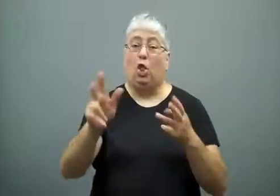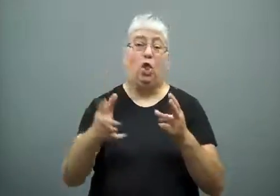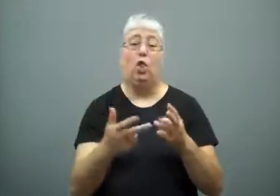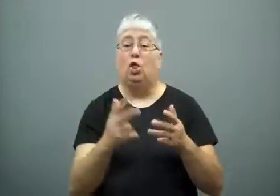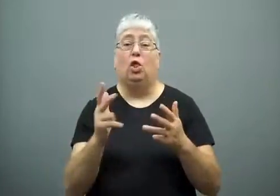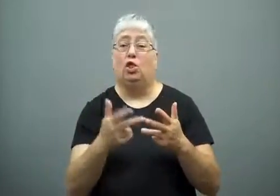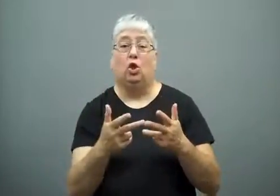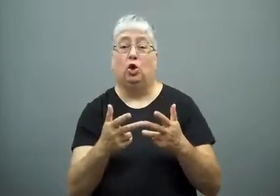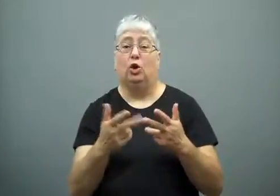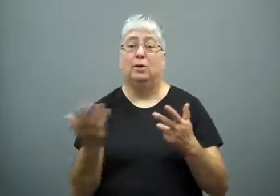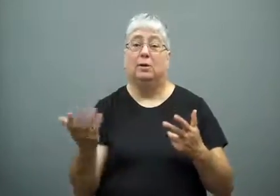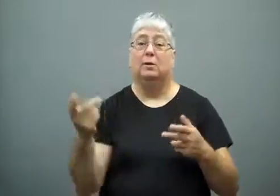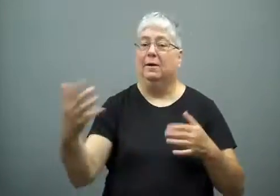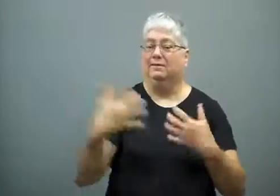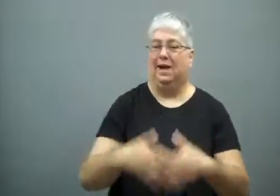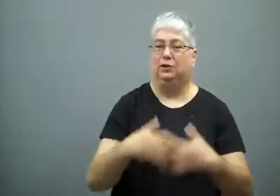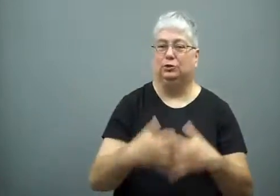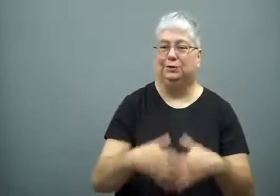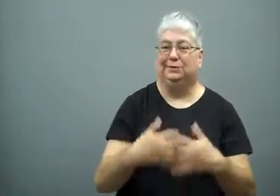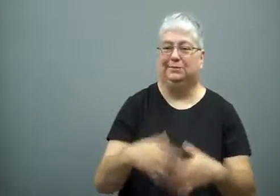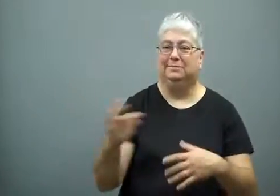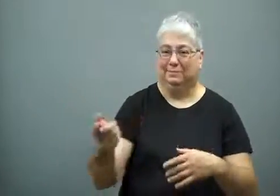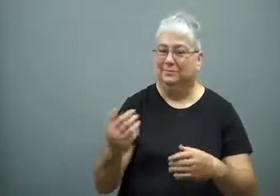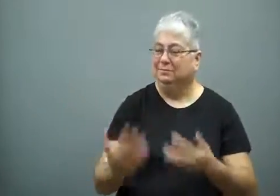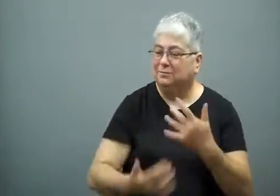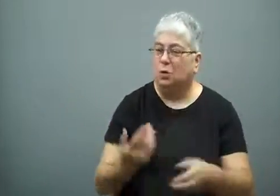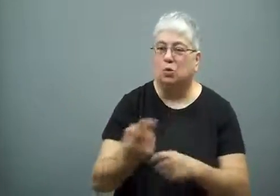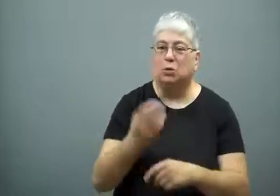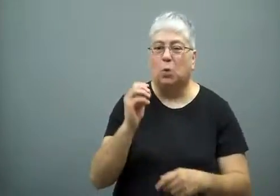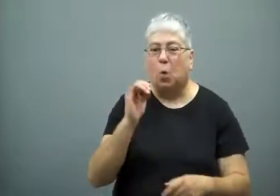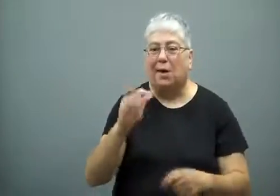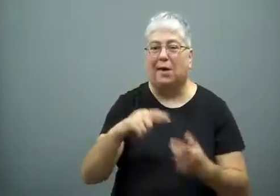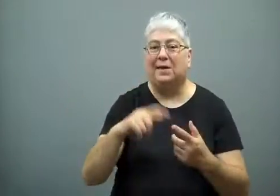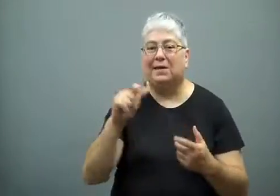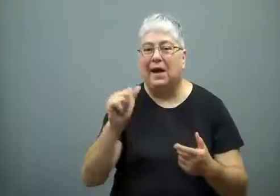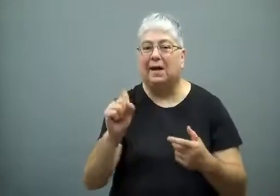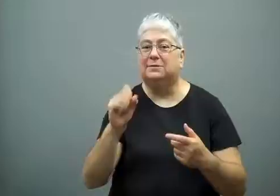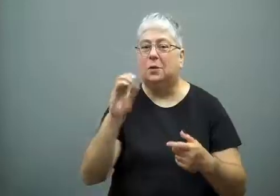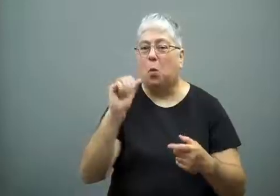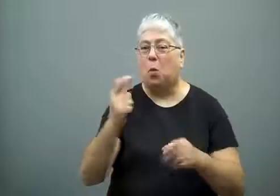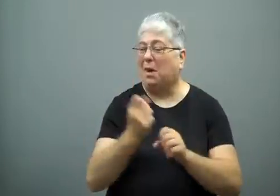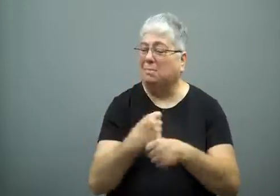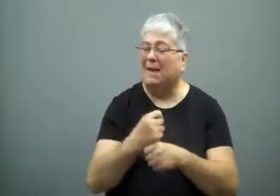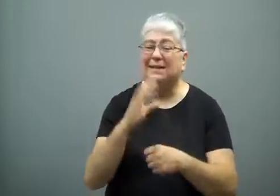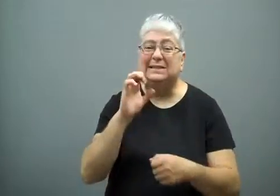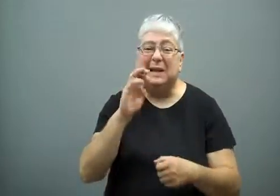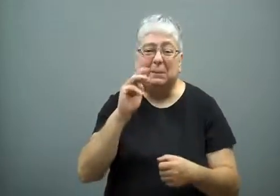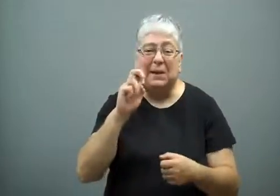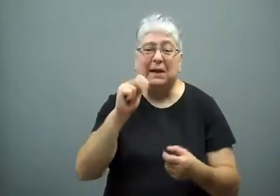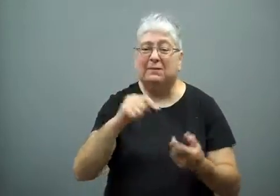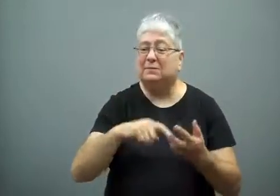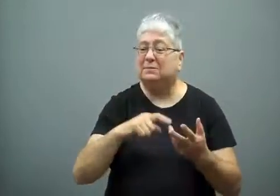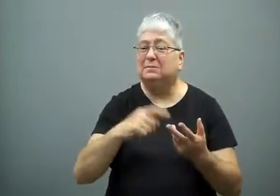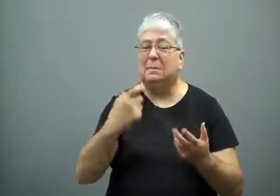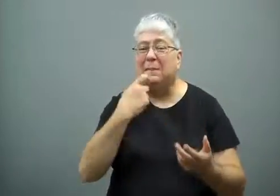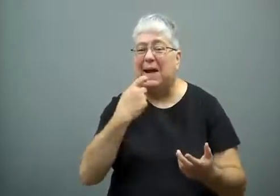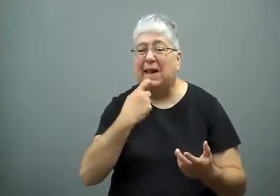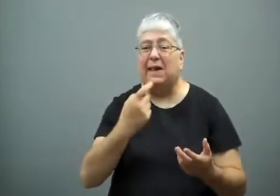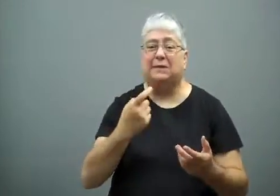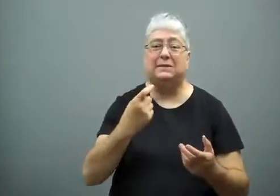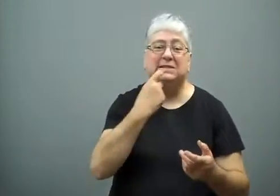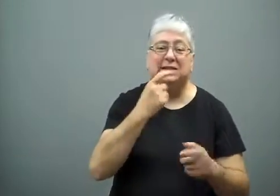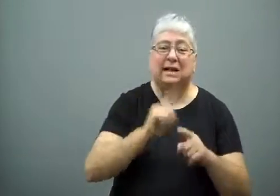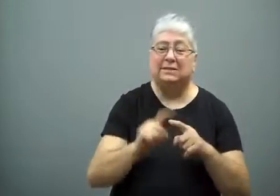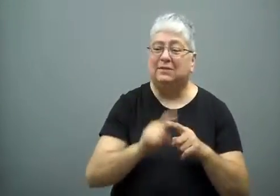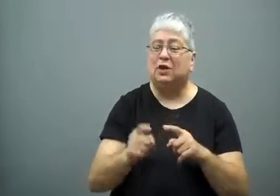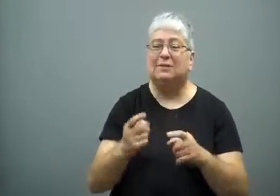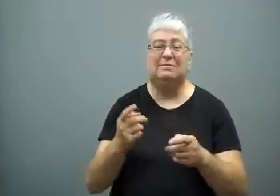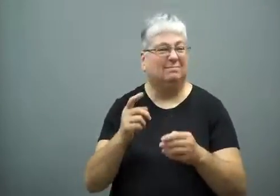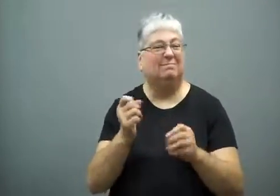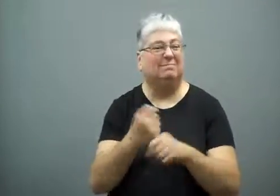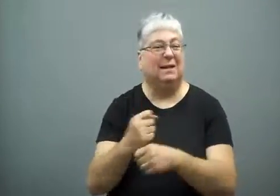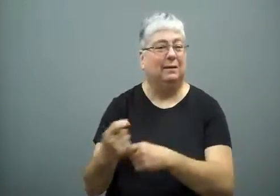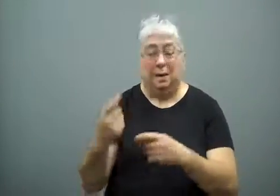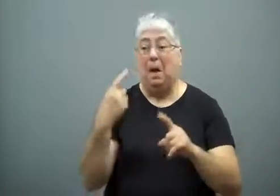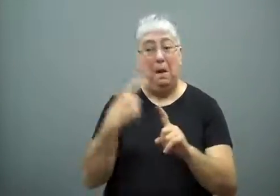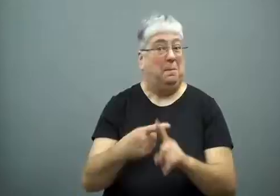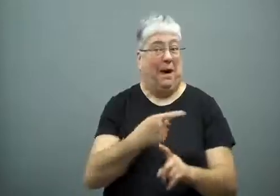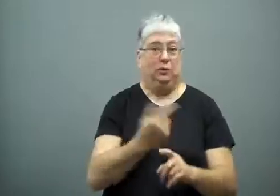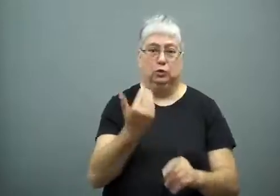The third source is manufacturing. Coal, gas and oil are burned to make cement